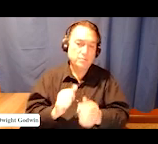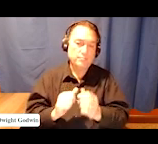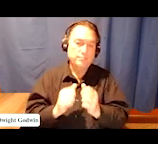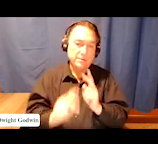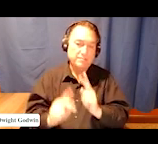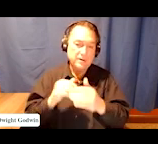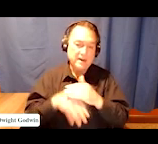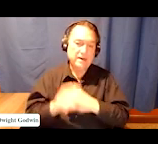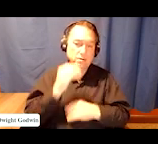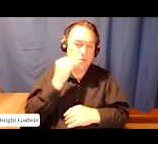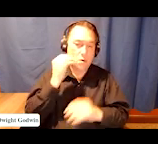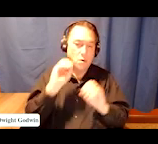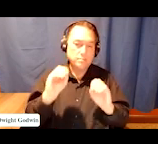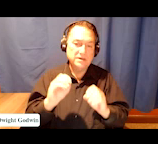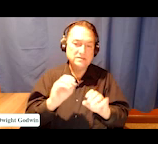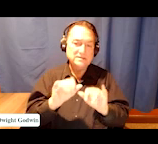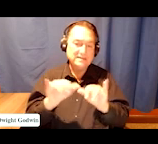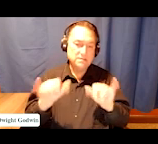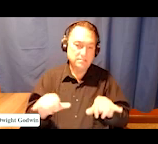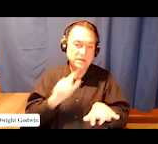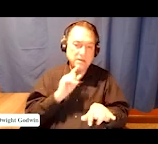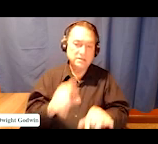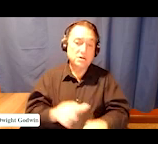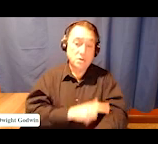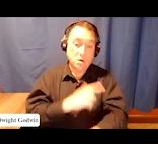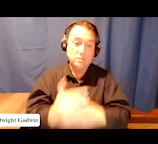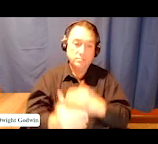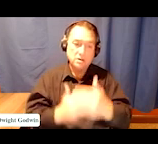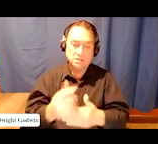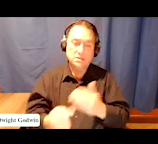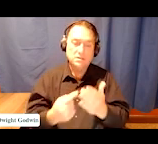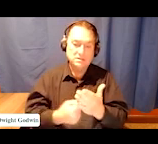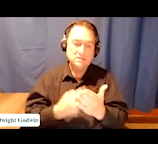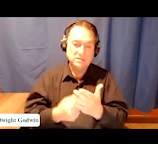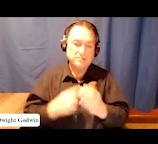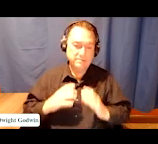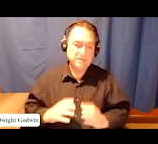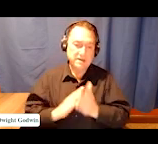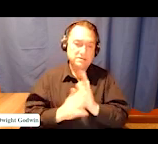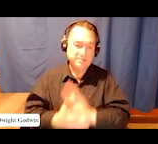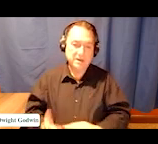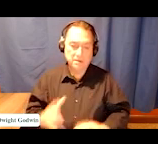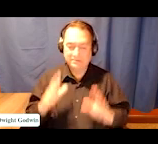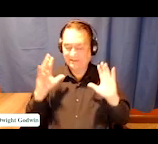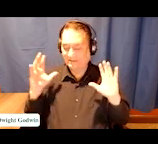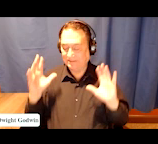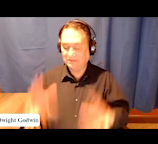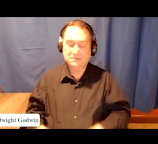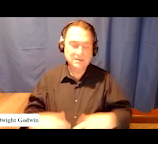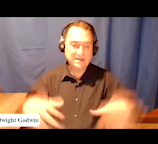So it's a very lengthy process and sometimes clients get discouraged. So we support the client